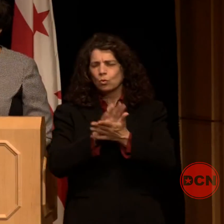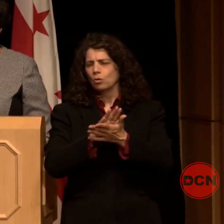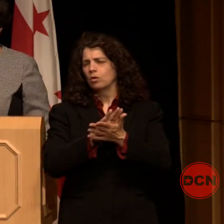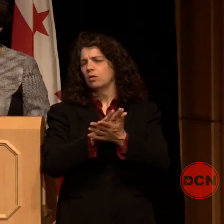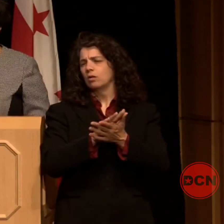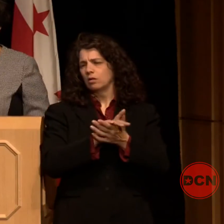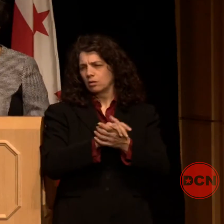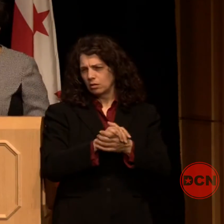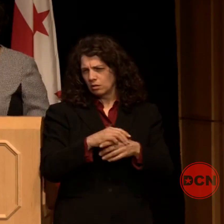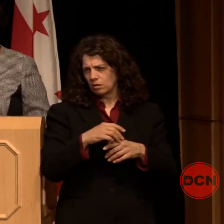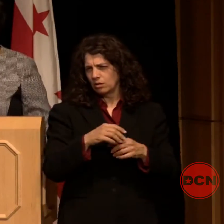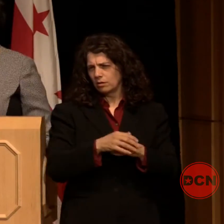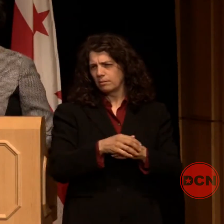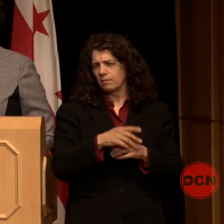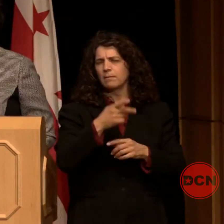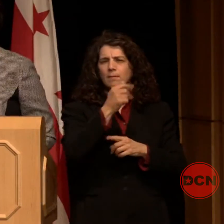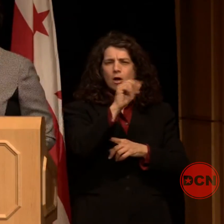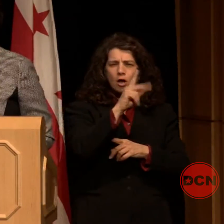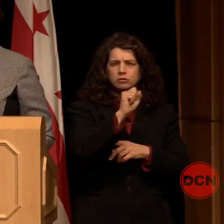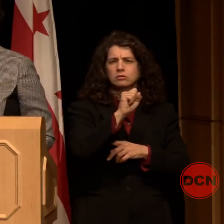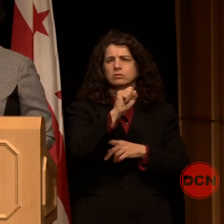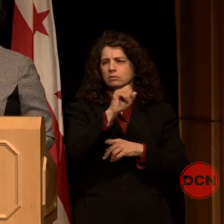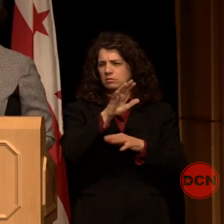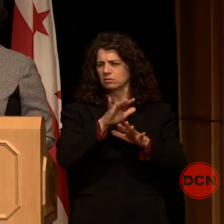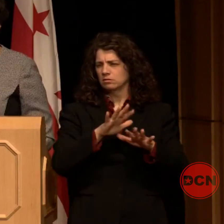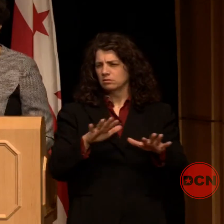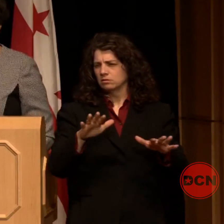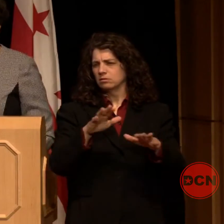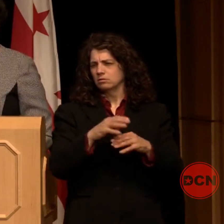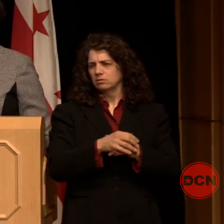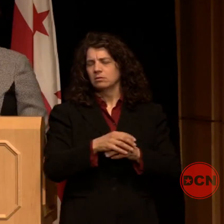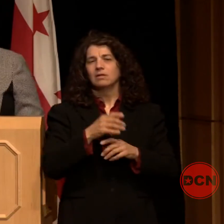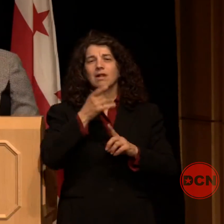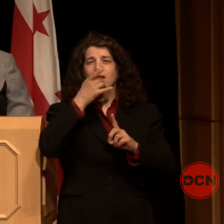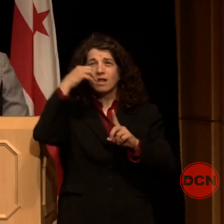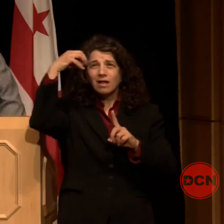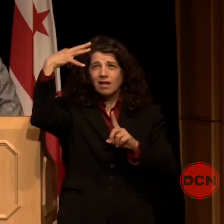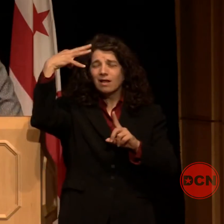PARKS, AND EVEN OUR STREETLIGHTS SO WE KNOW WHAT WE NEED TO DO TO